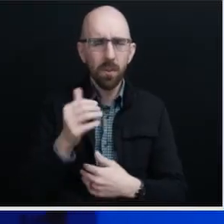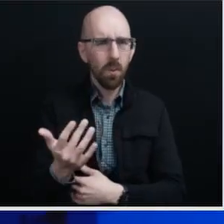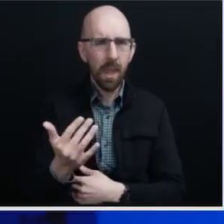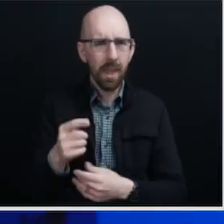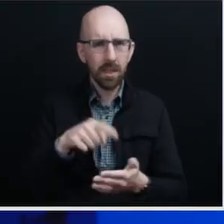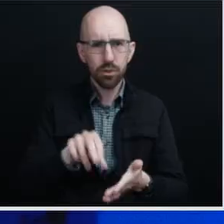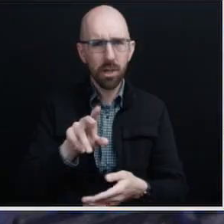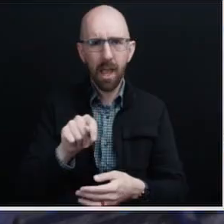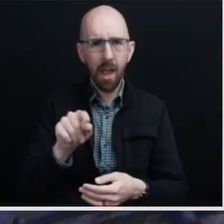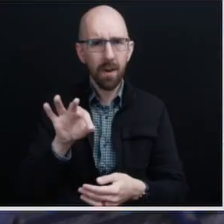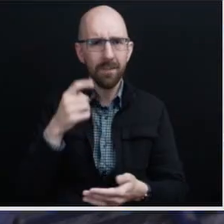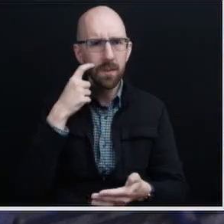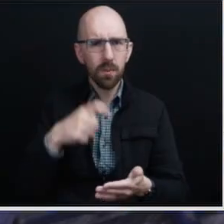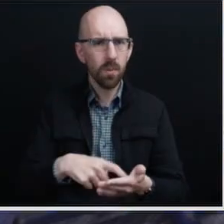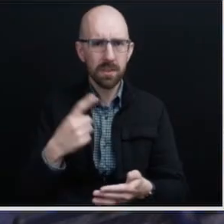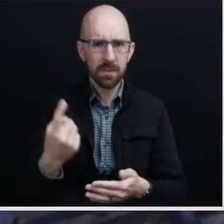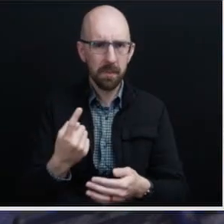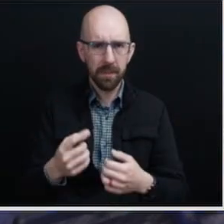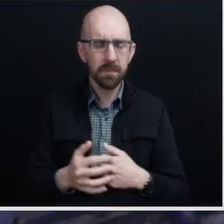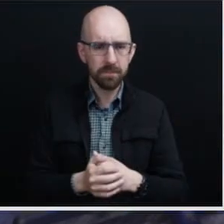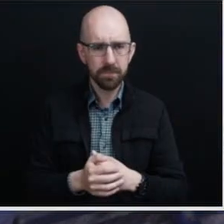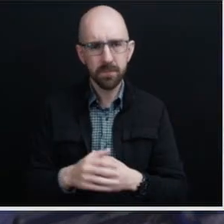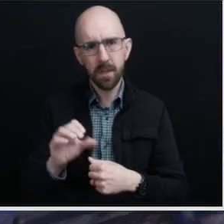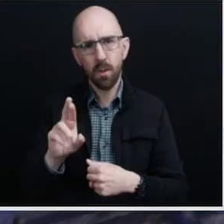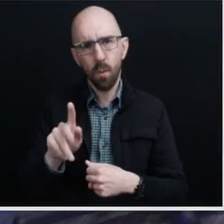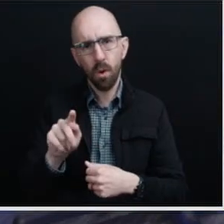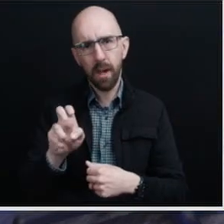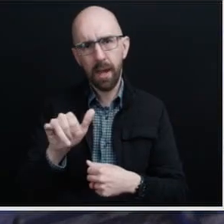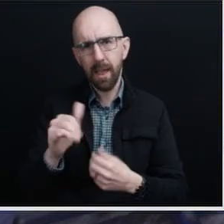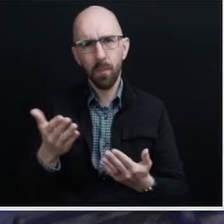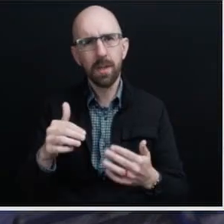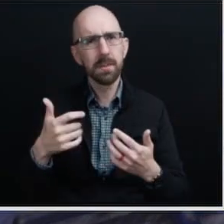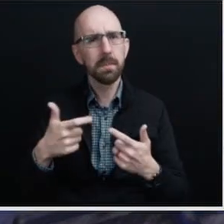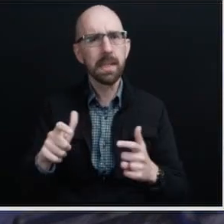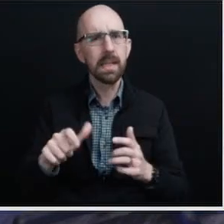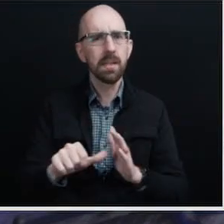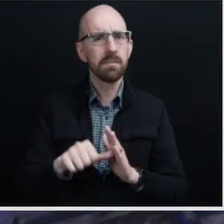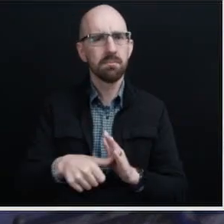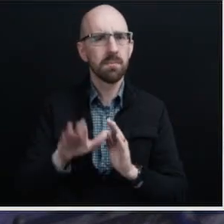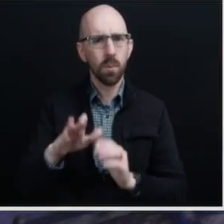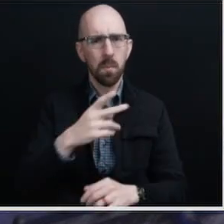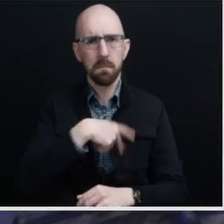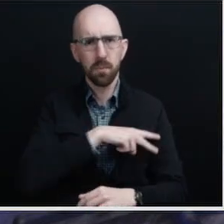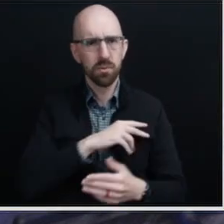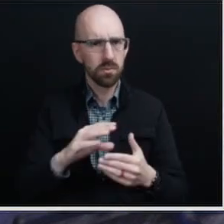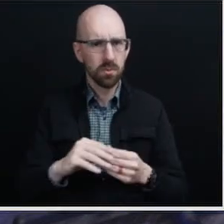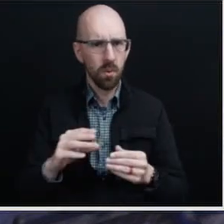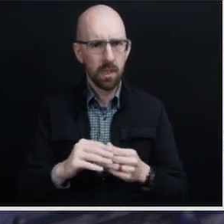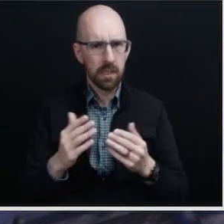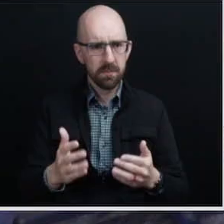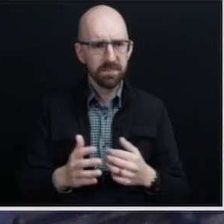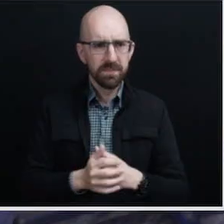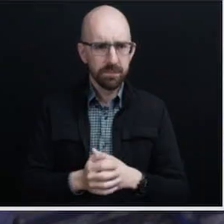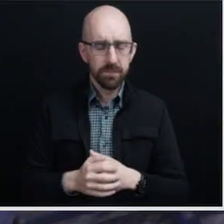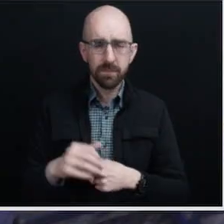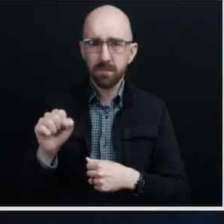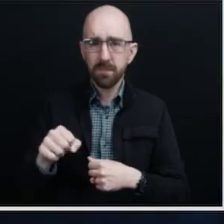something. Courtney, what's the big takeaway from your personal story? Yeah, I think just kind of